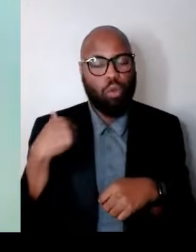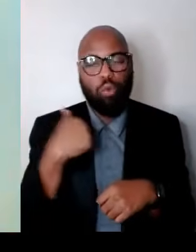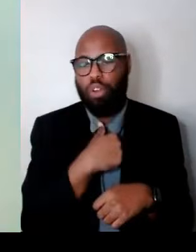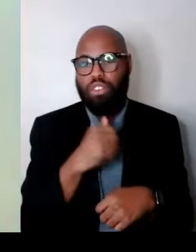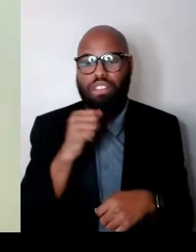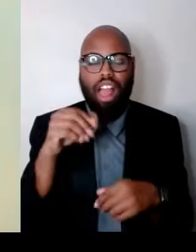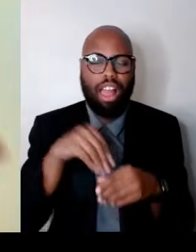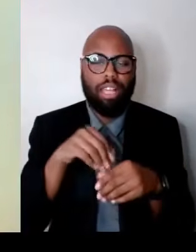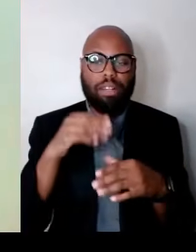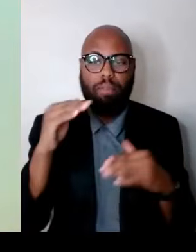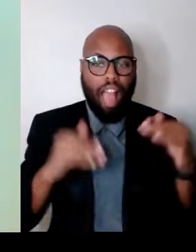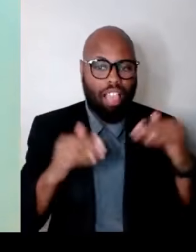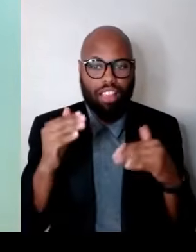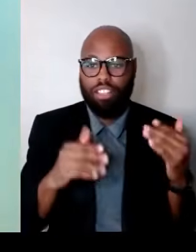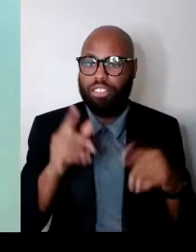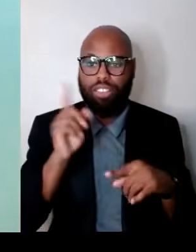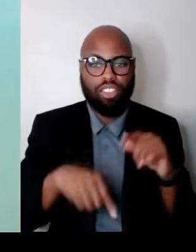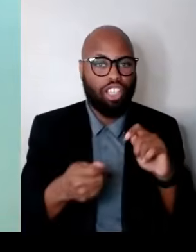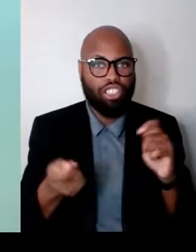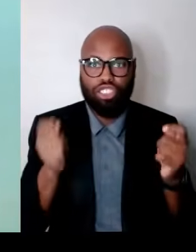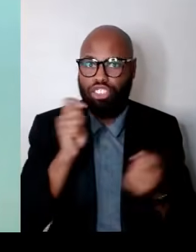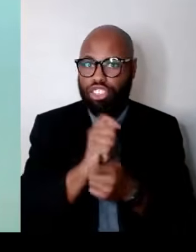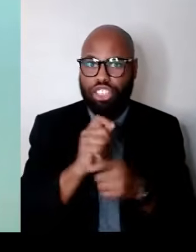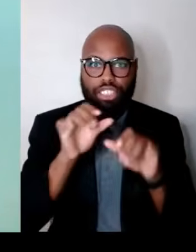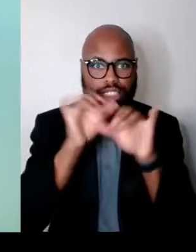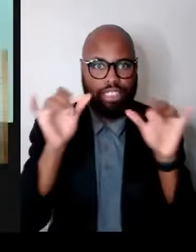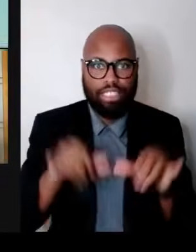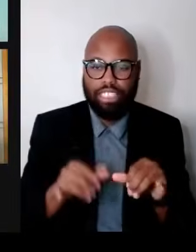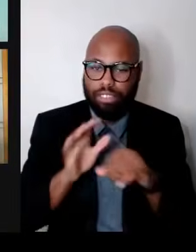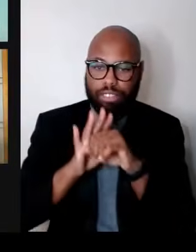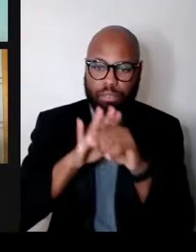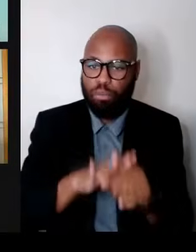to change the systems of oppression. So I think that that idea